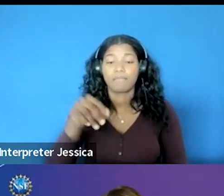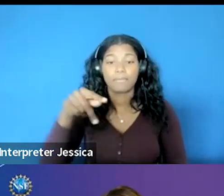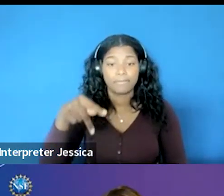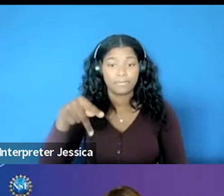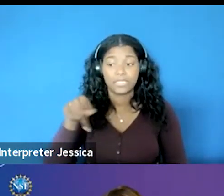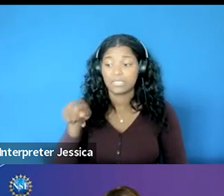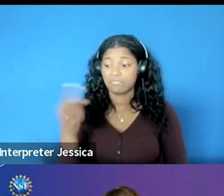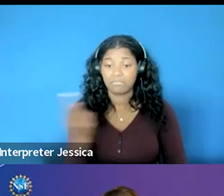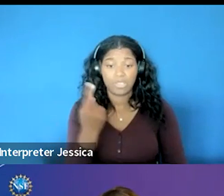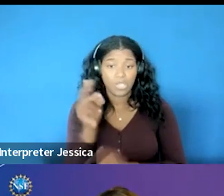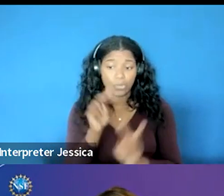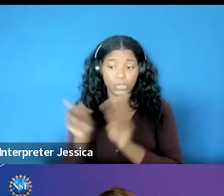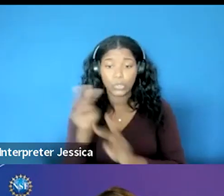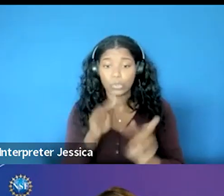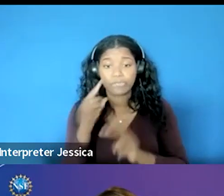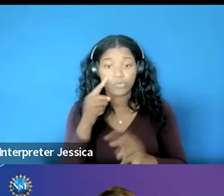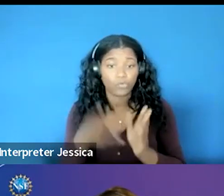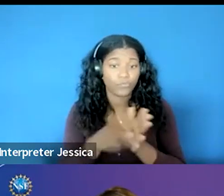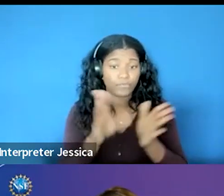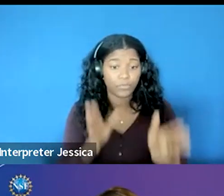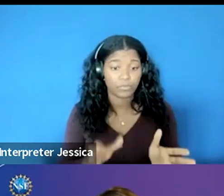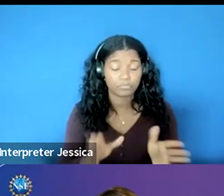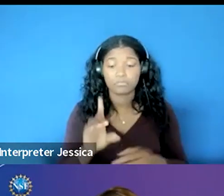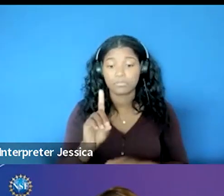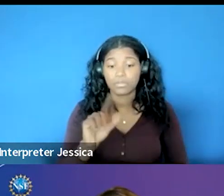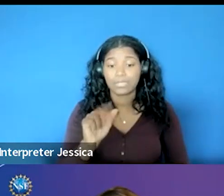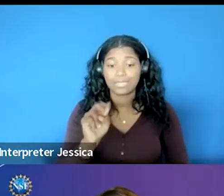for reviewers, maybe Dan you want to say something about that. Daniel Marenda: Exactly, if you go